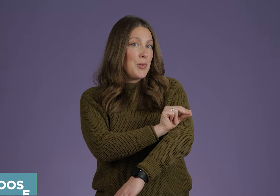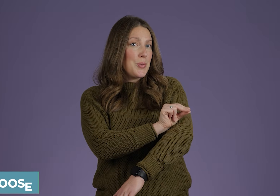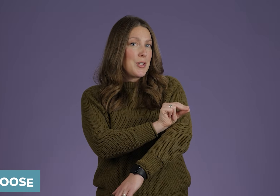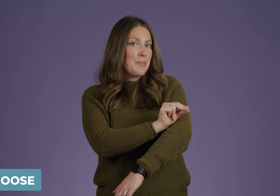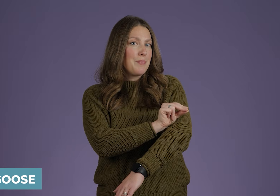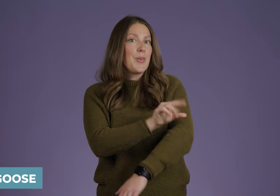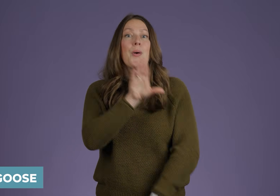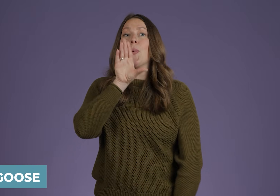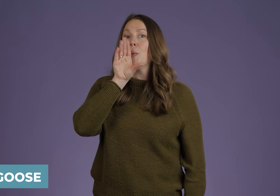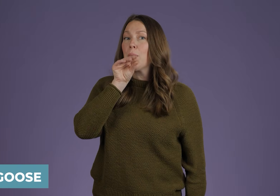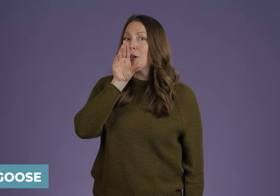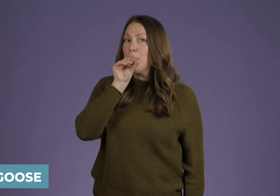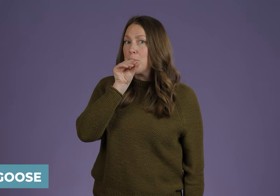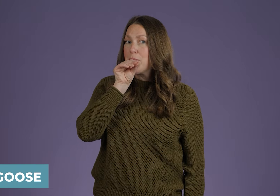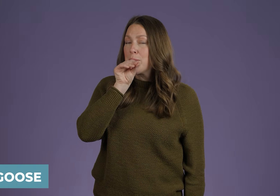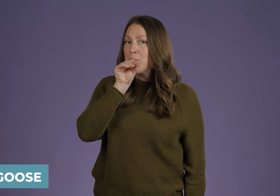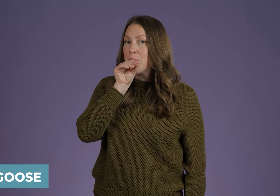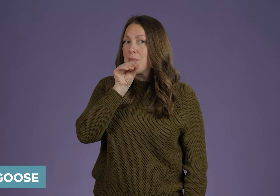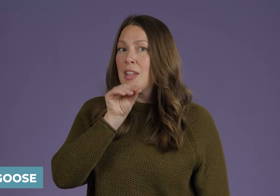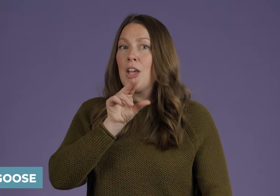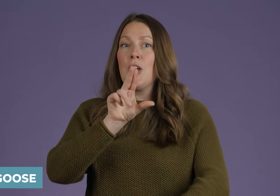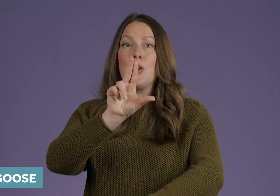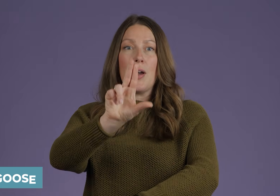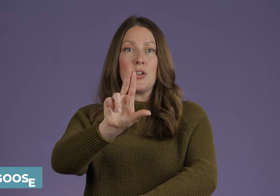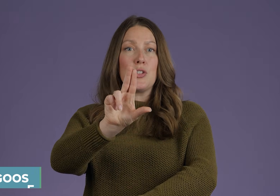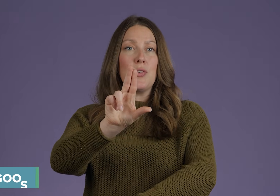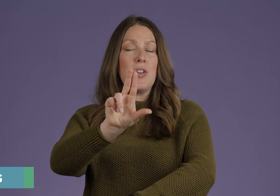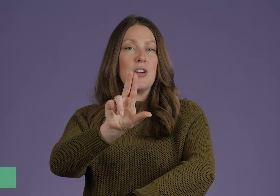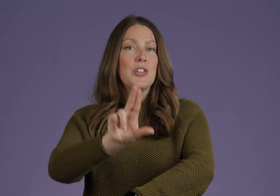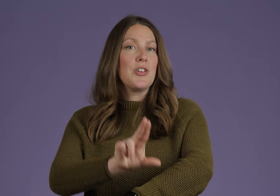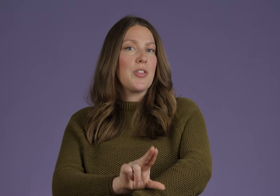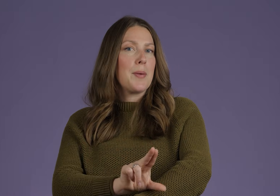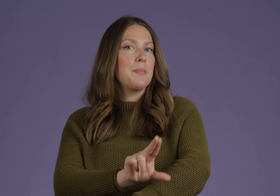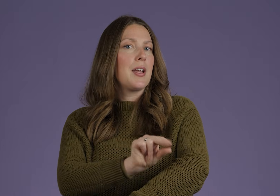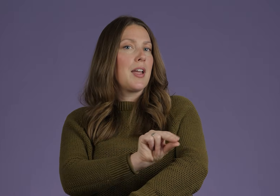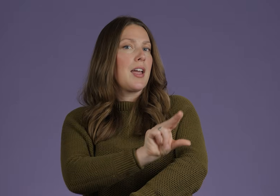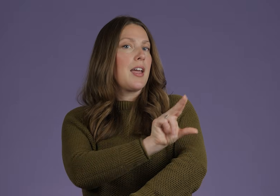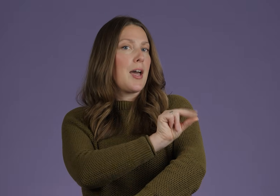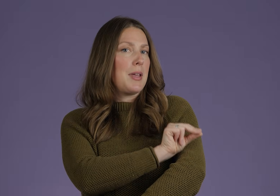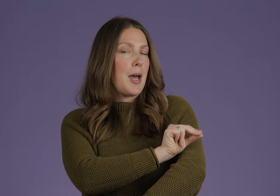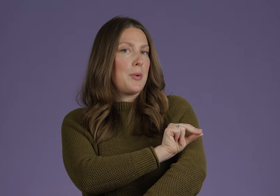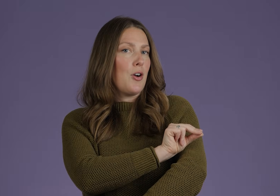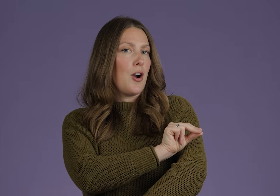Goose. Or goose. You have your two